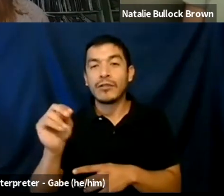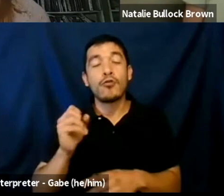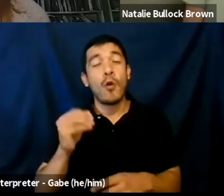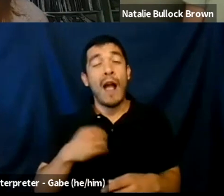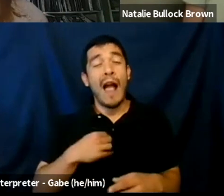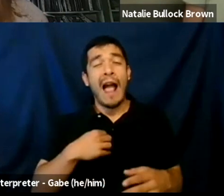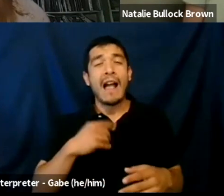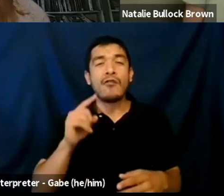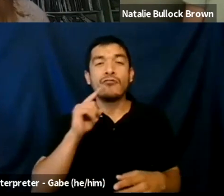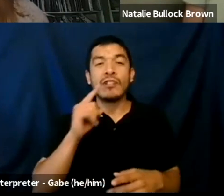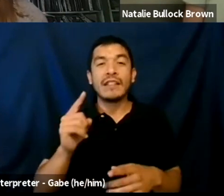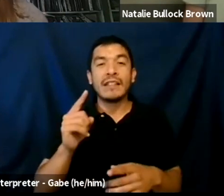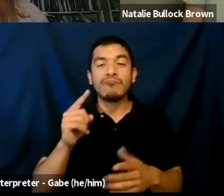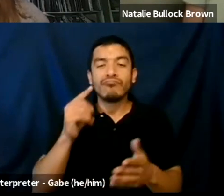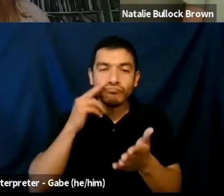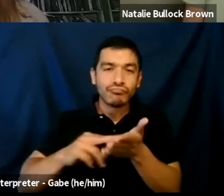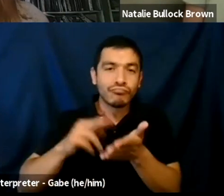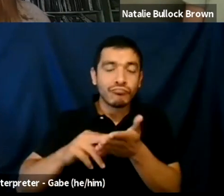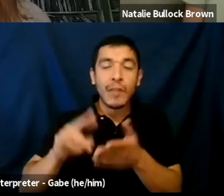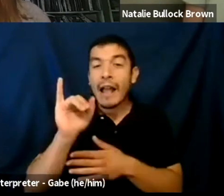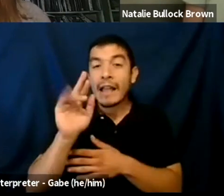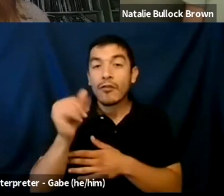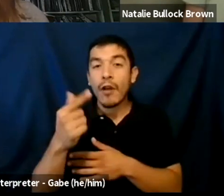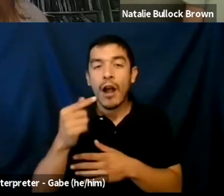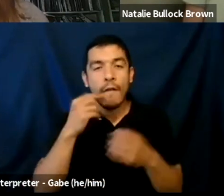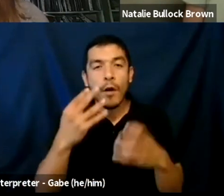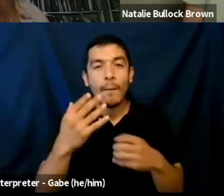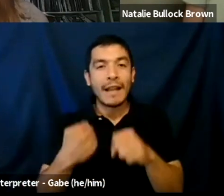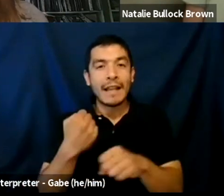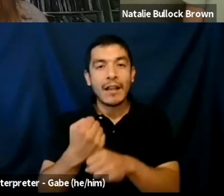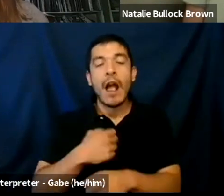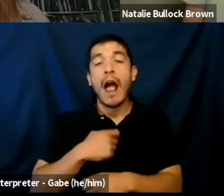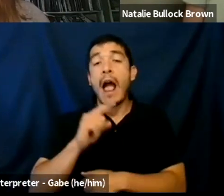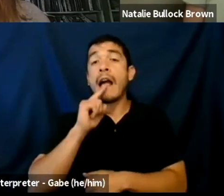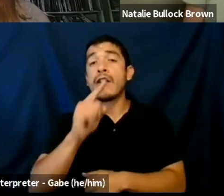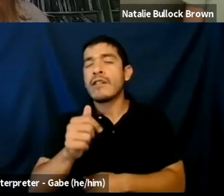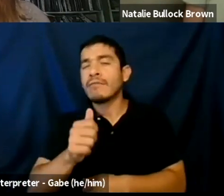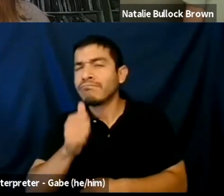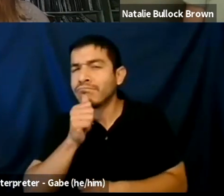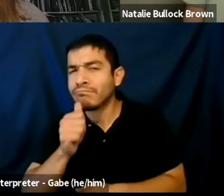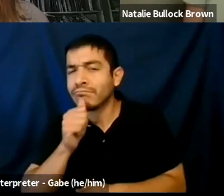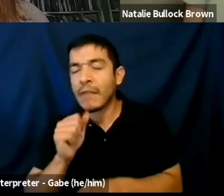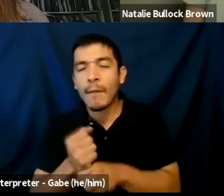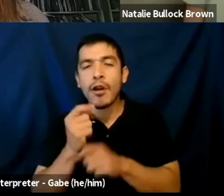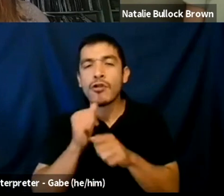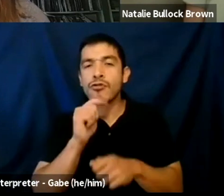And in Iraq, I actually anonymize almost every single person that I write about